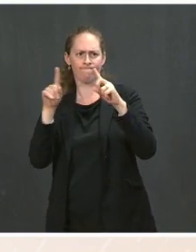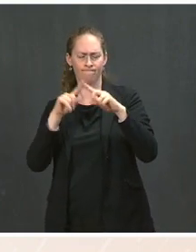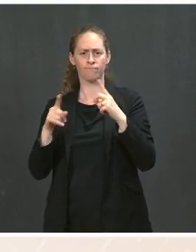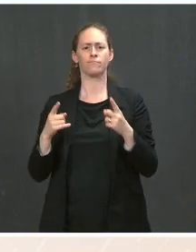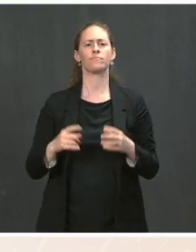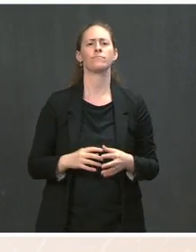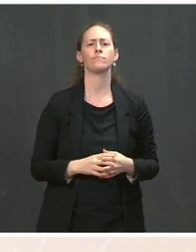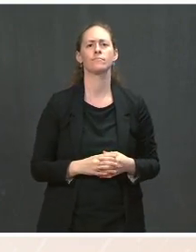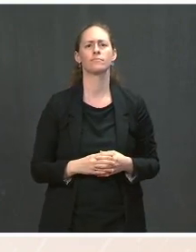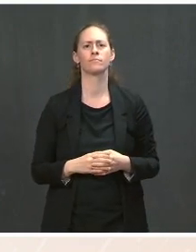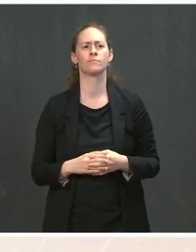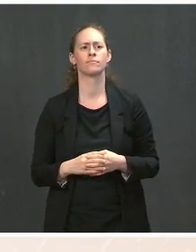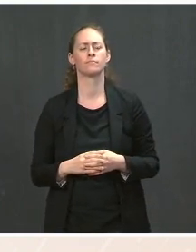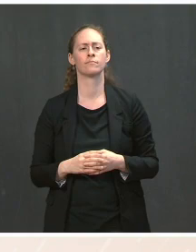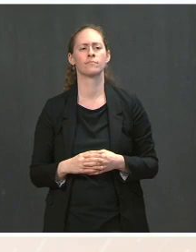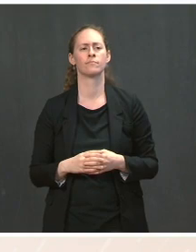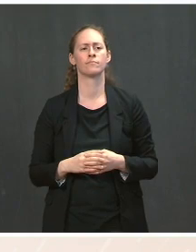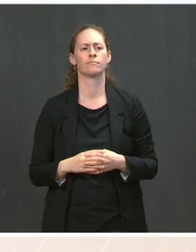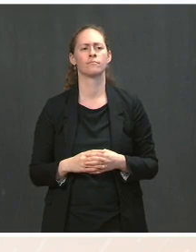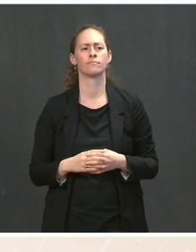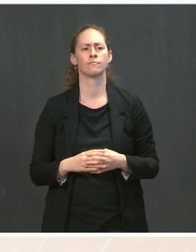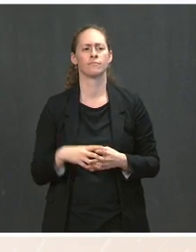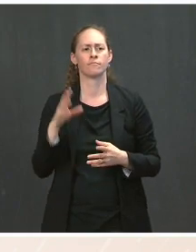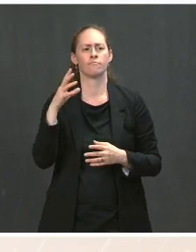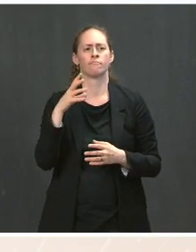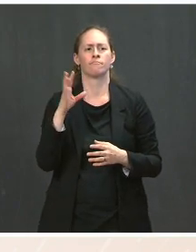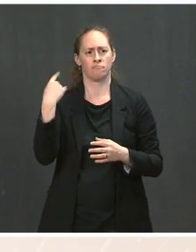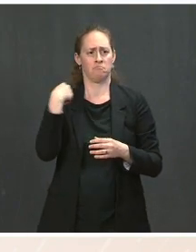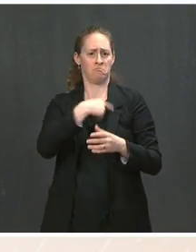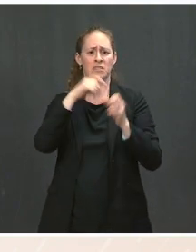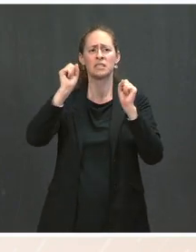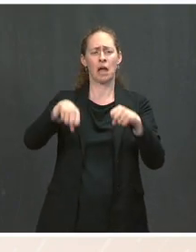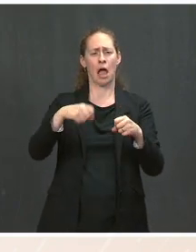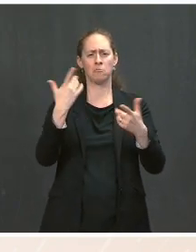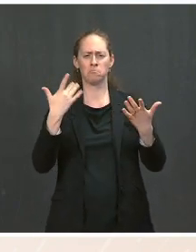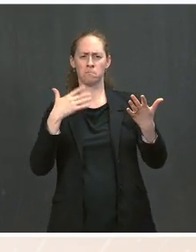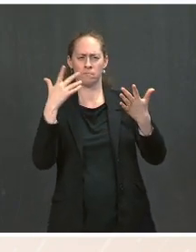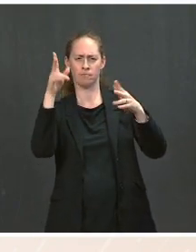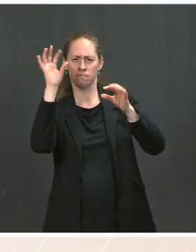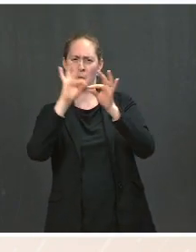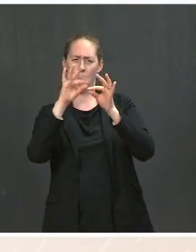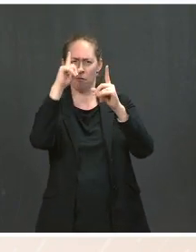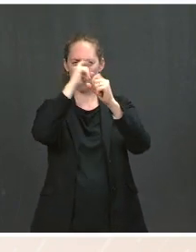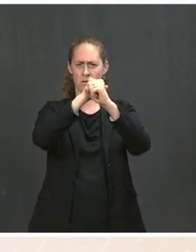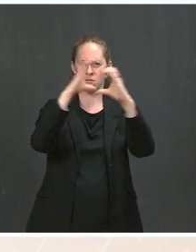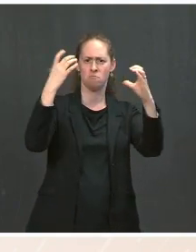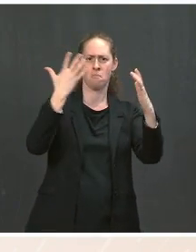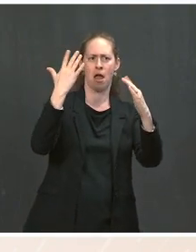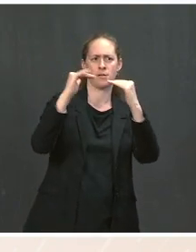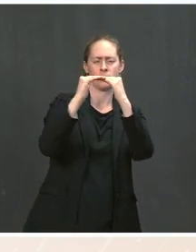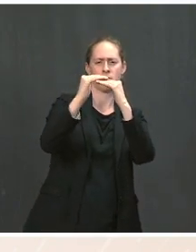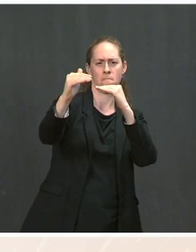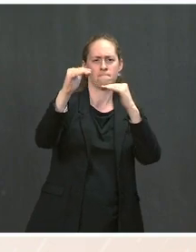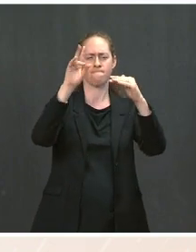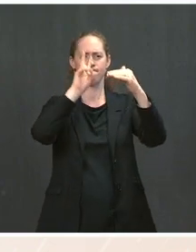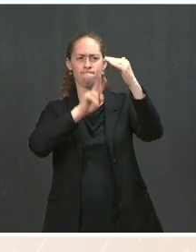that we can move forward with a predictable and a stable relationship. We still felt -- and, you know, as I said in response to Peter's question --